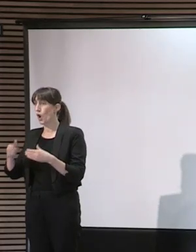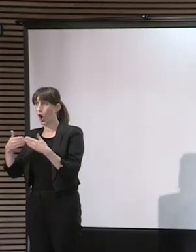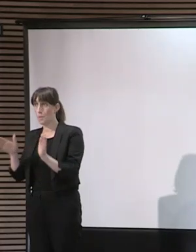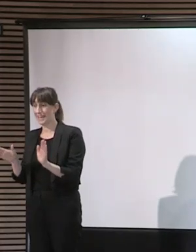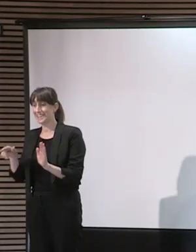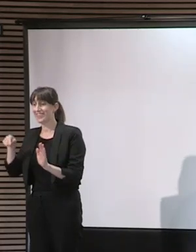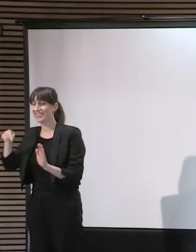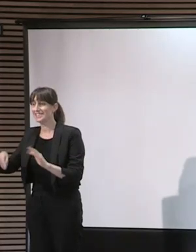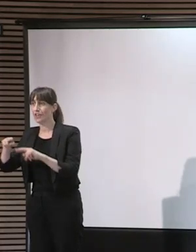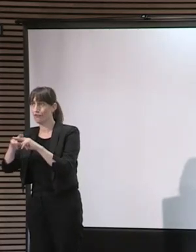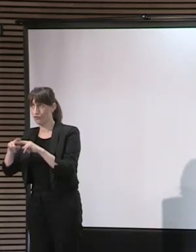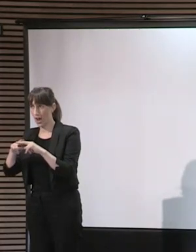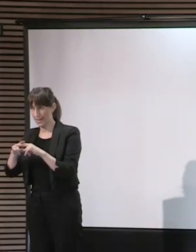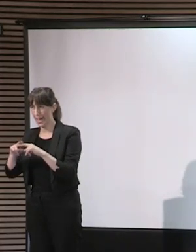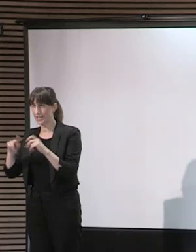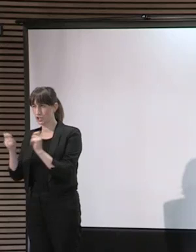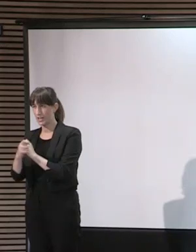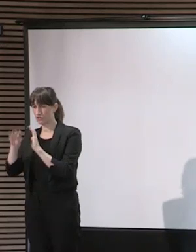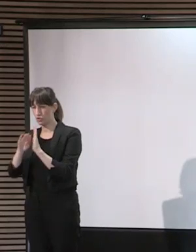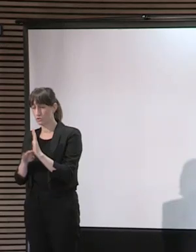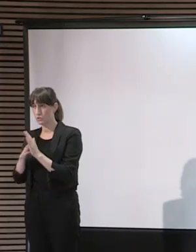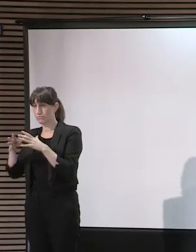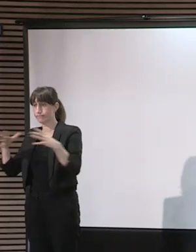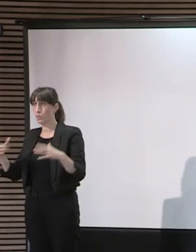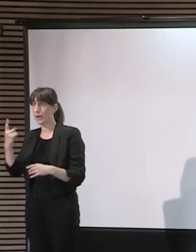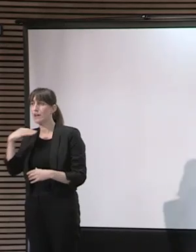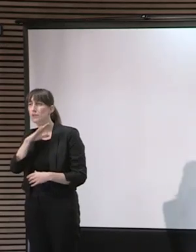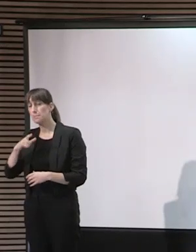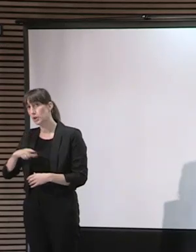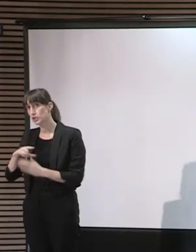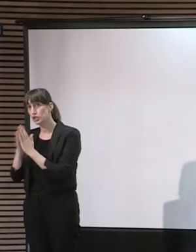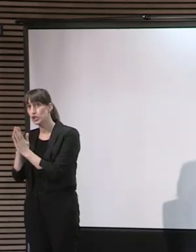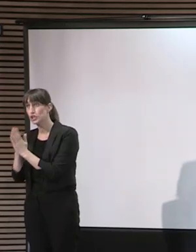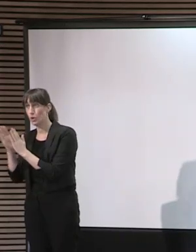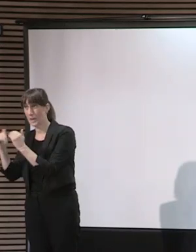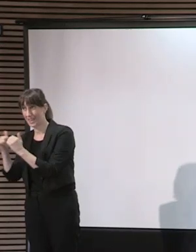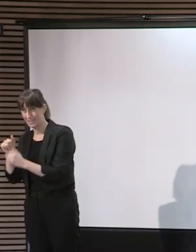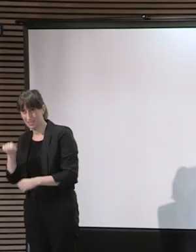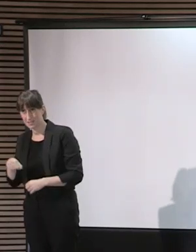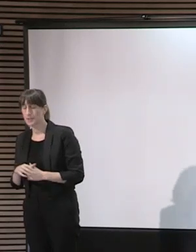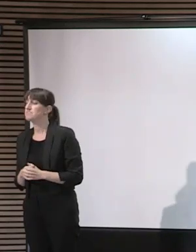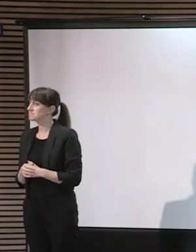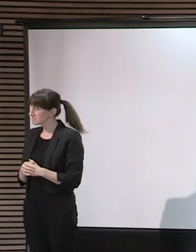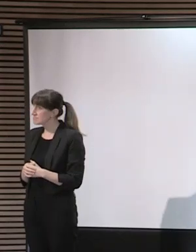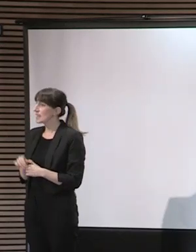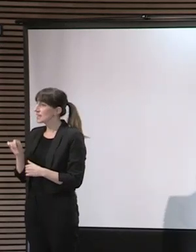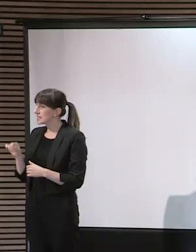the front... Was that specifically to cater for the church population that had been feeling hard done by?